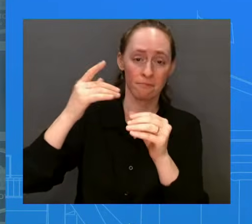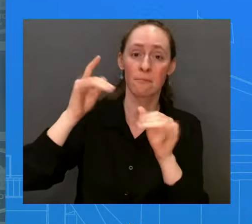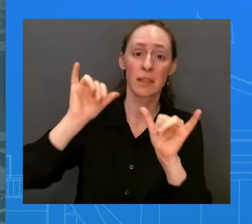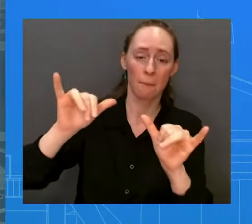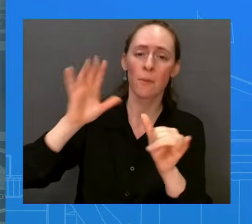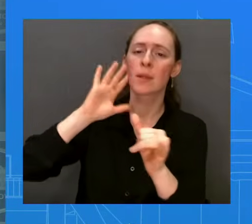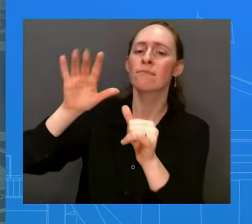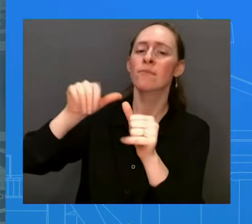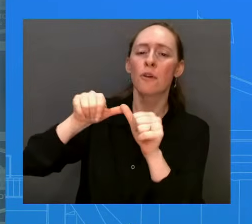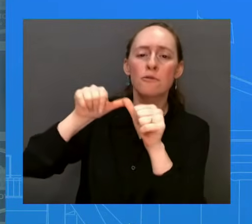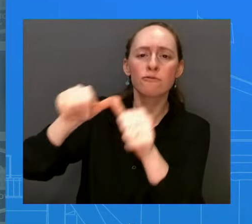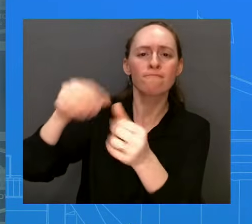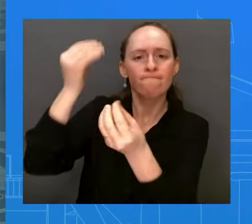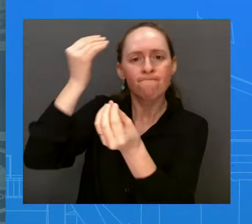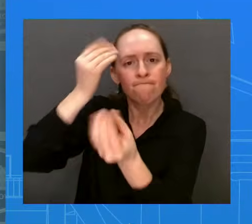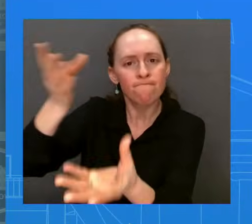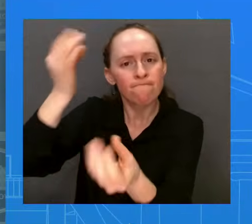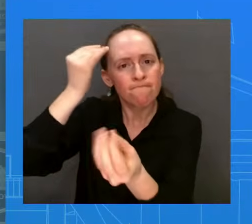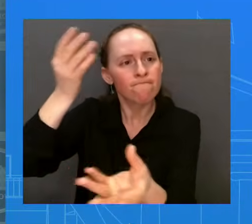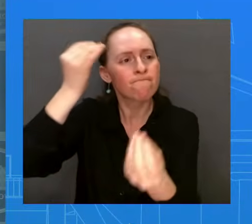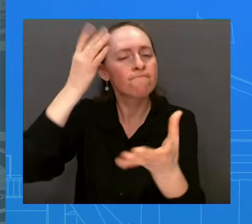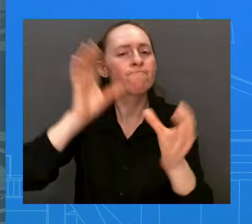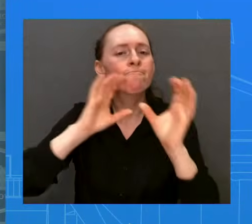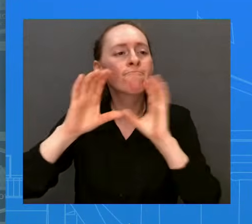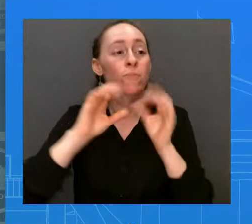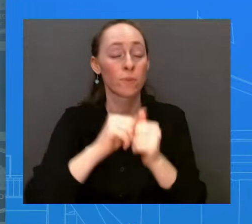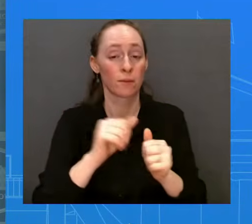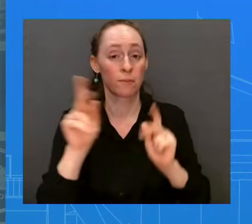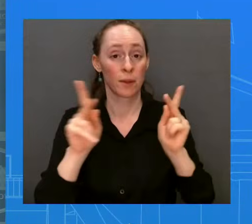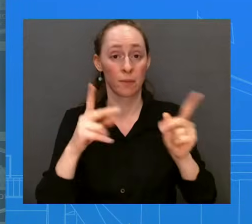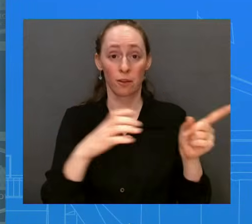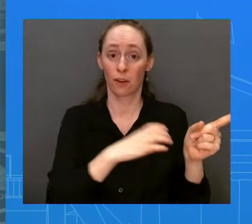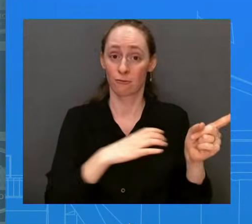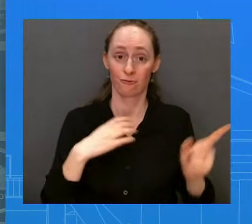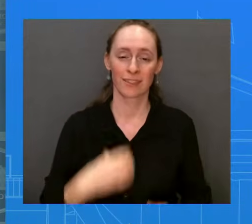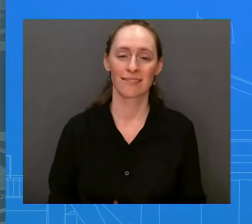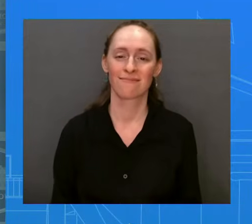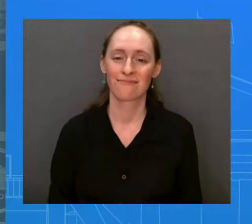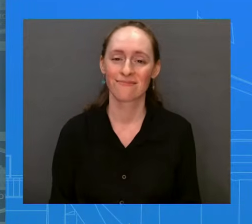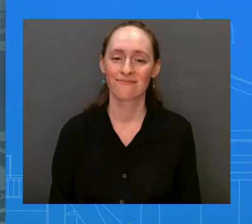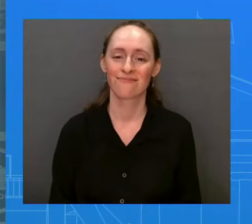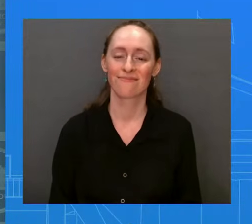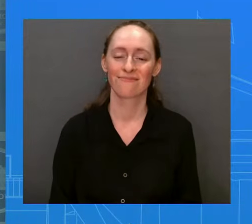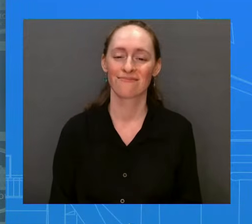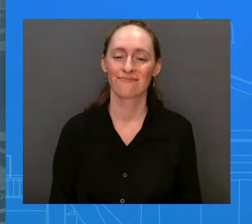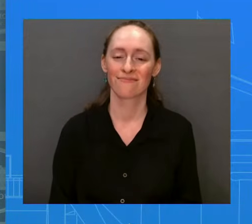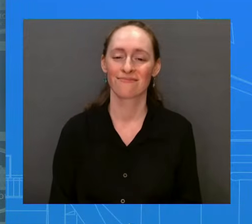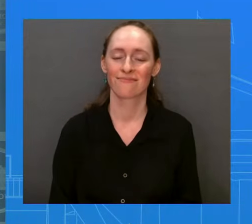has today directed an interagency team to study the broader policy implications for detection,